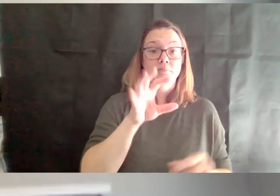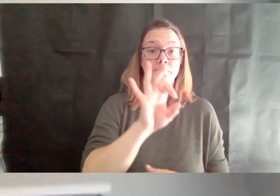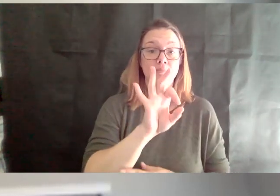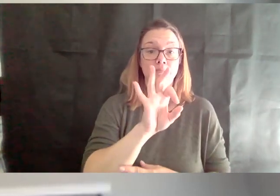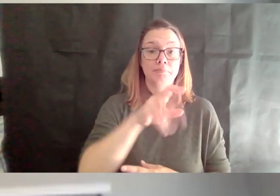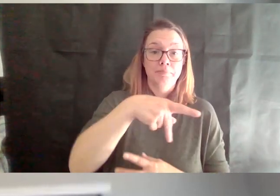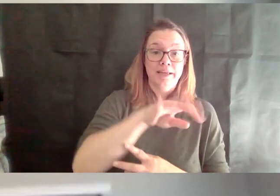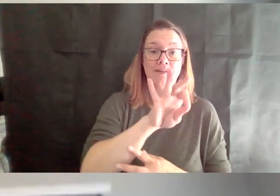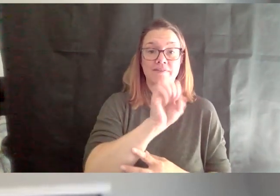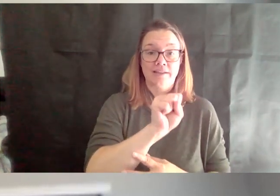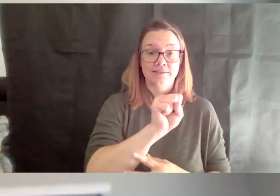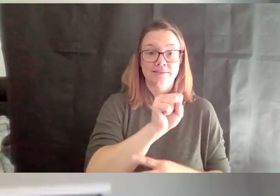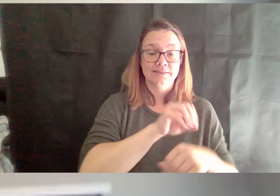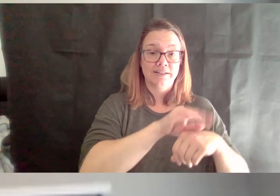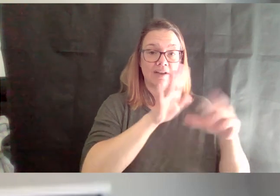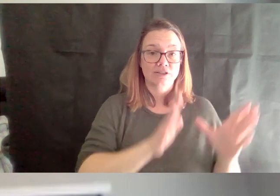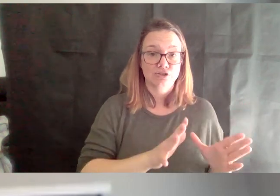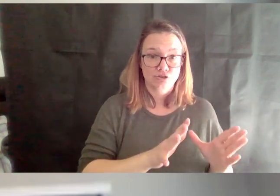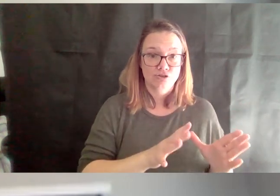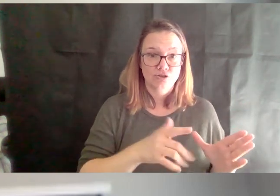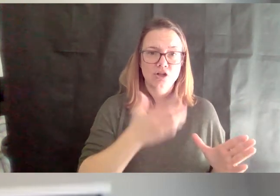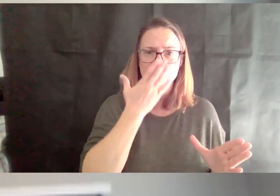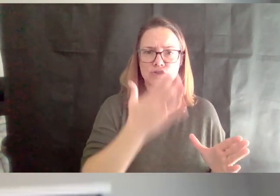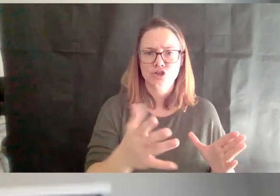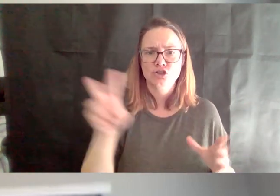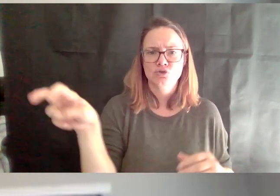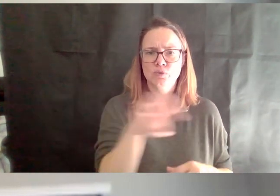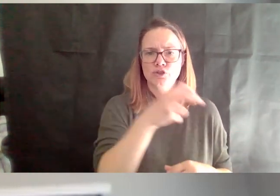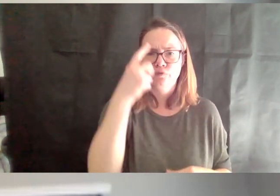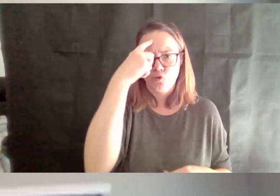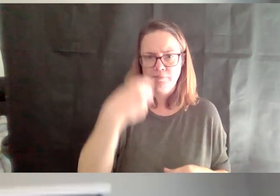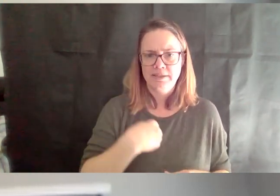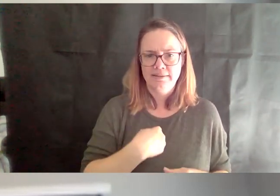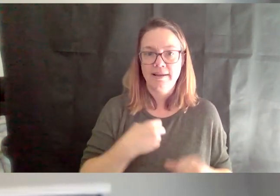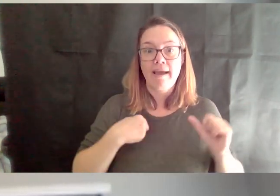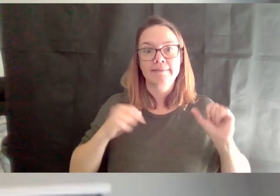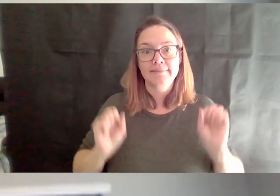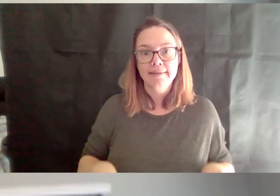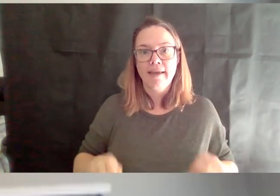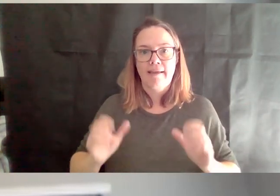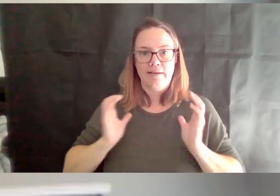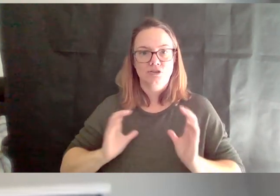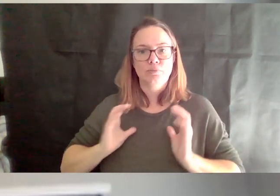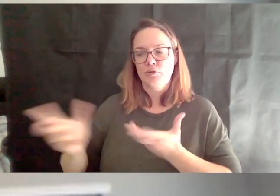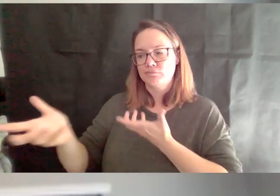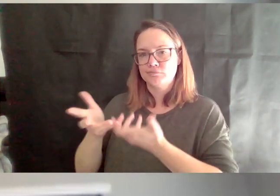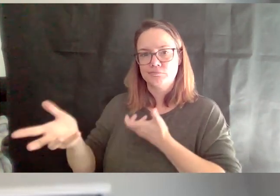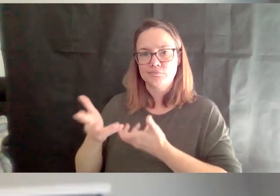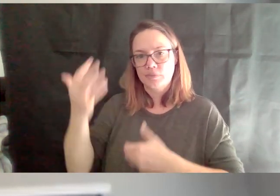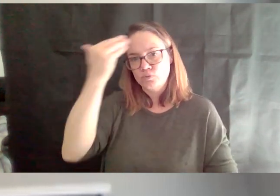I still get to interact with the consumers. I always know what's going on with them.